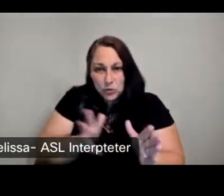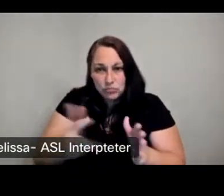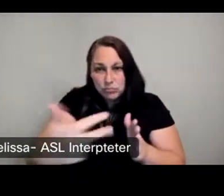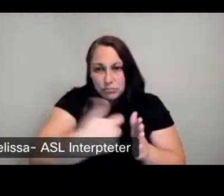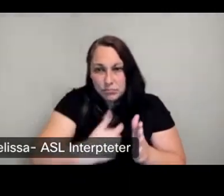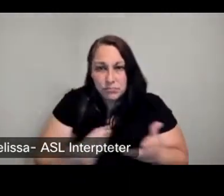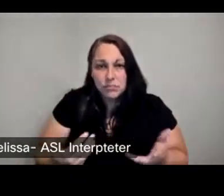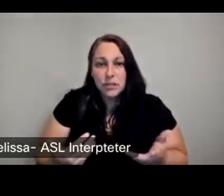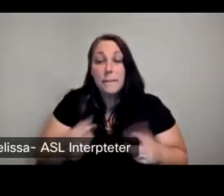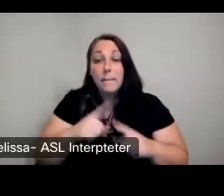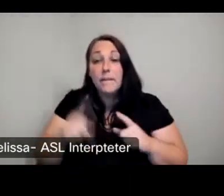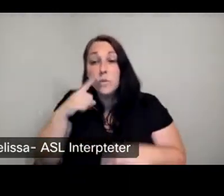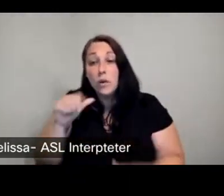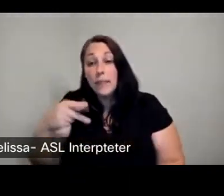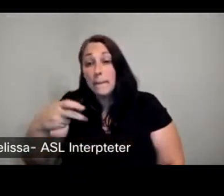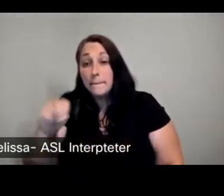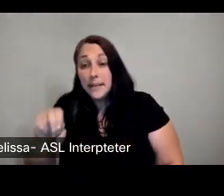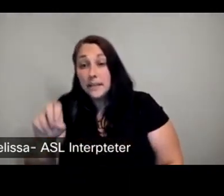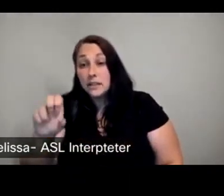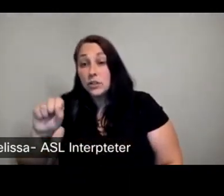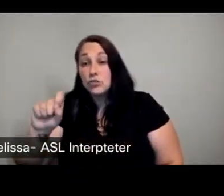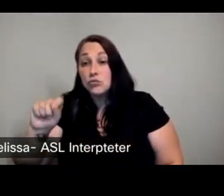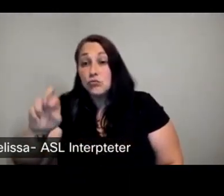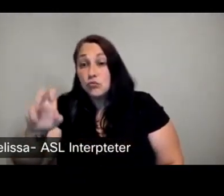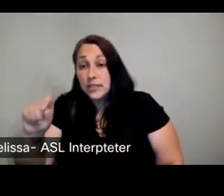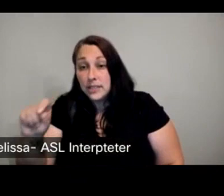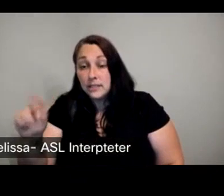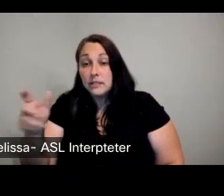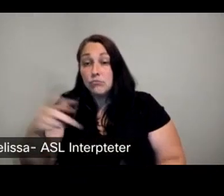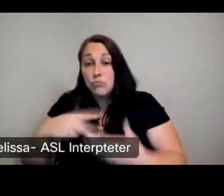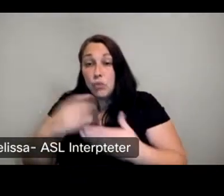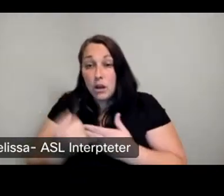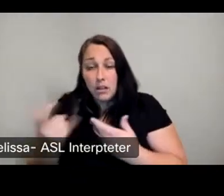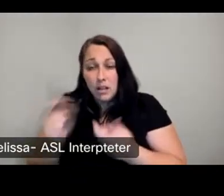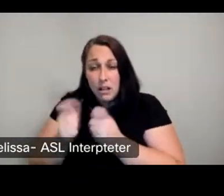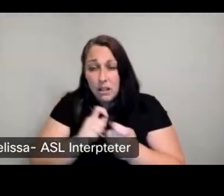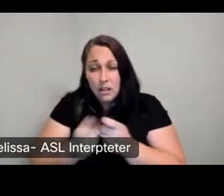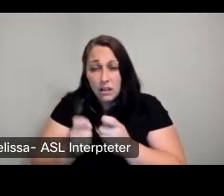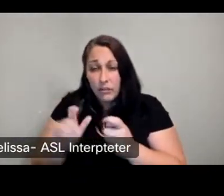project and they're making all kinds of changes to Pennsylvania Avenue there but it doesn't seem like